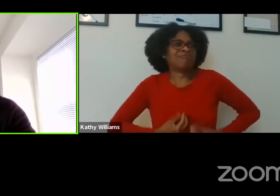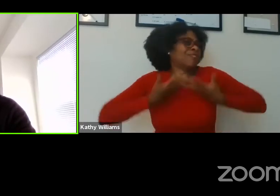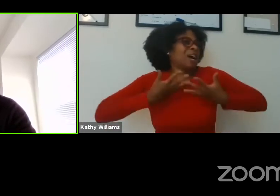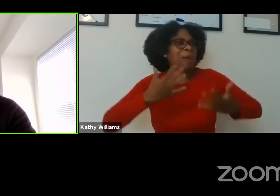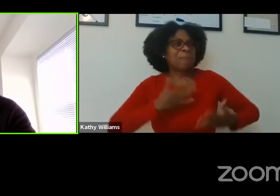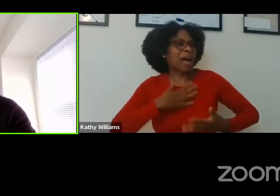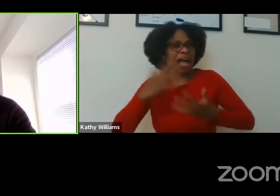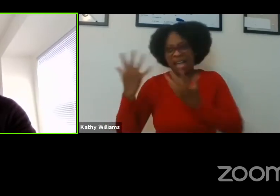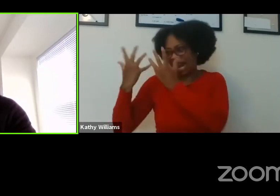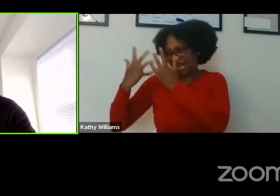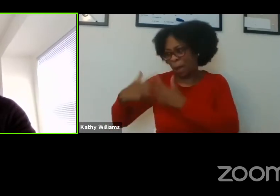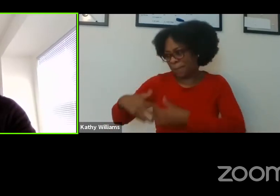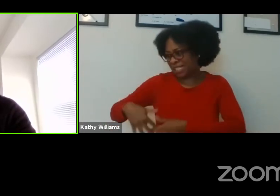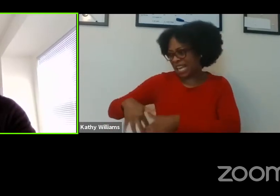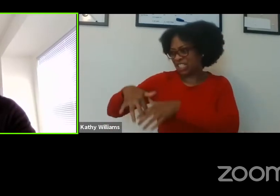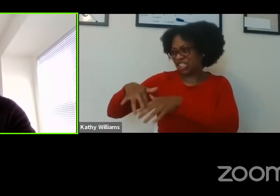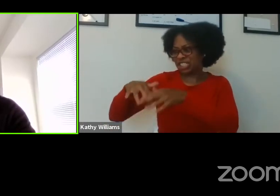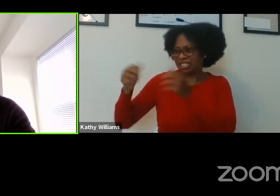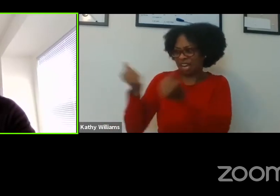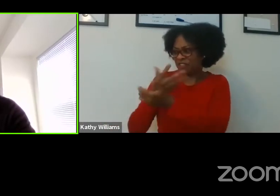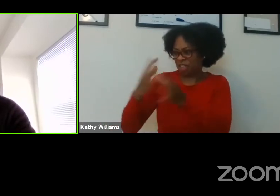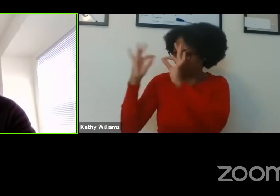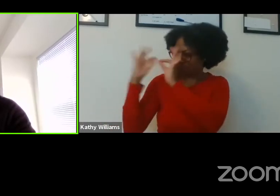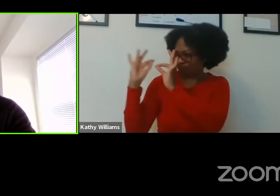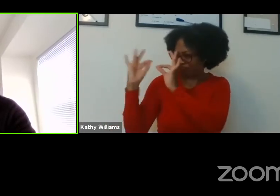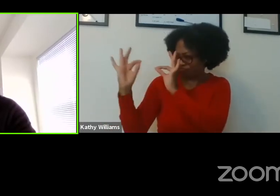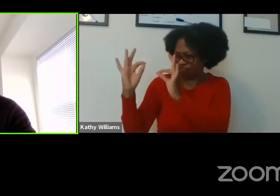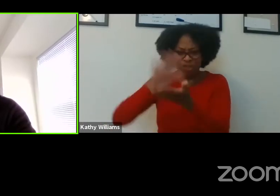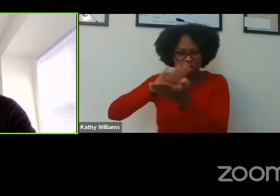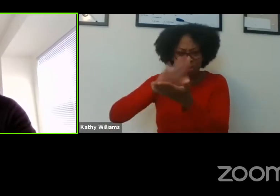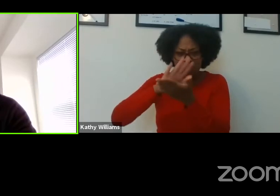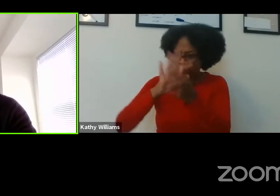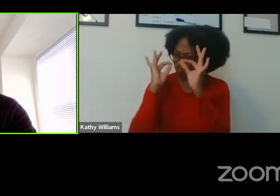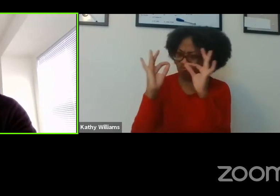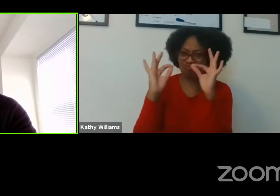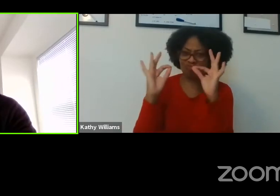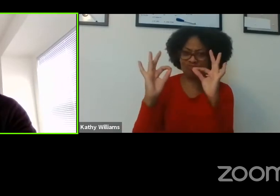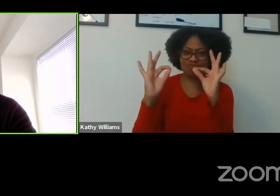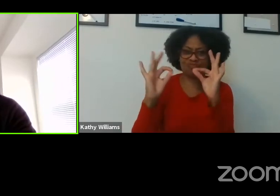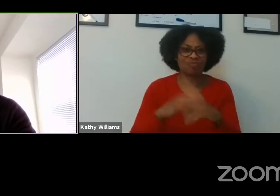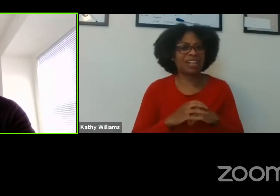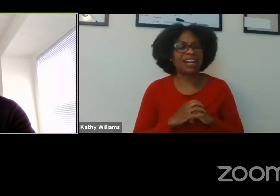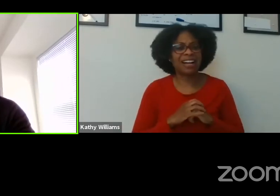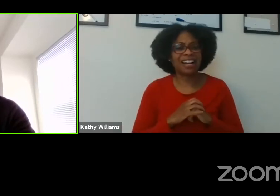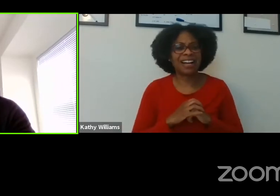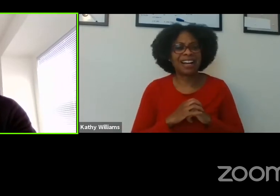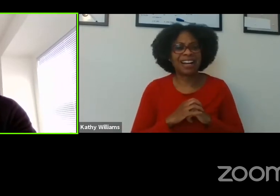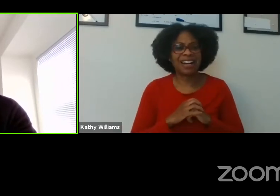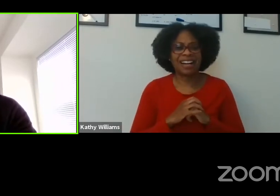Once I let go of my vision, everything, like my schoolwork was doing so much better. And I